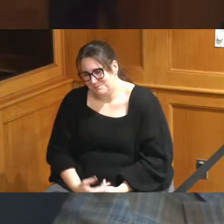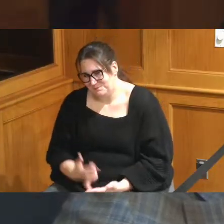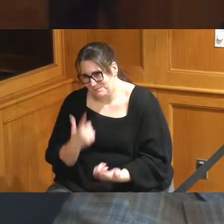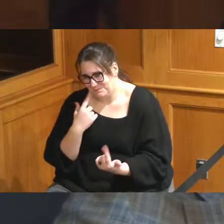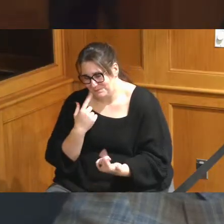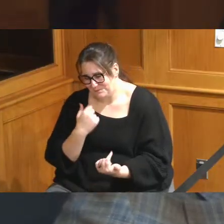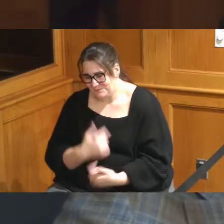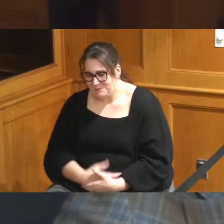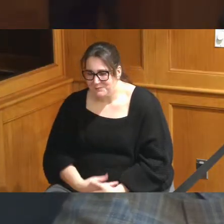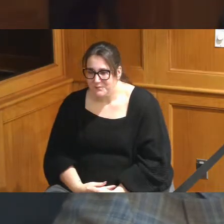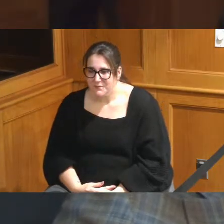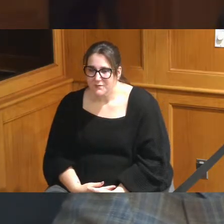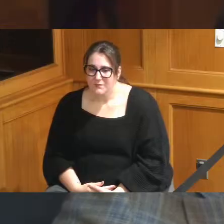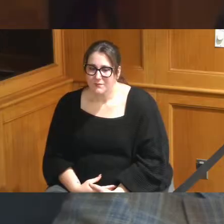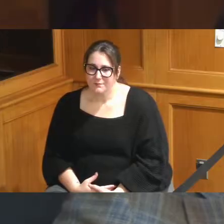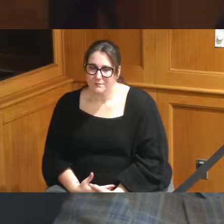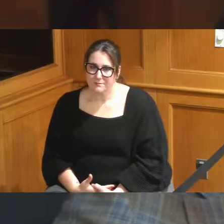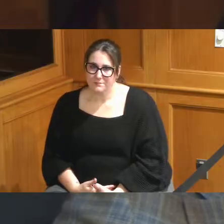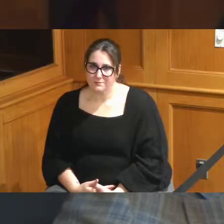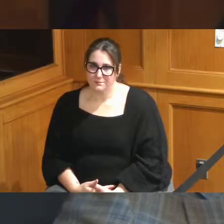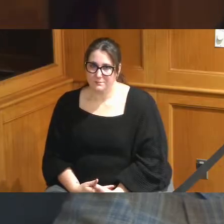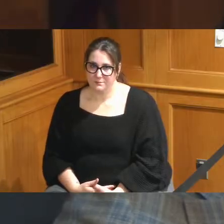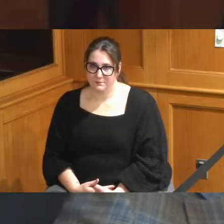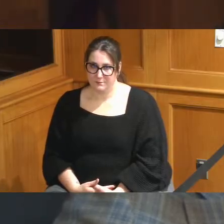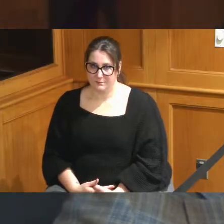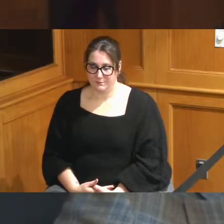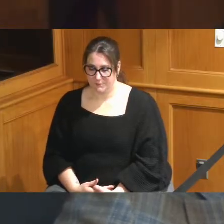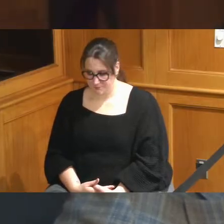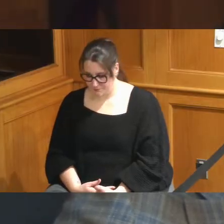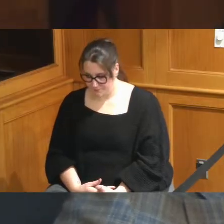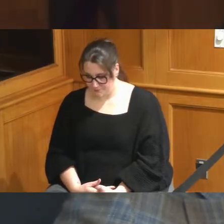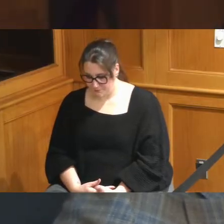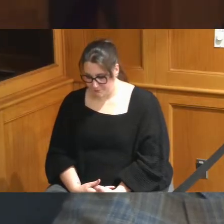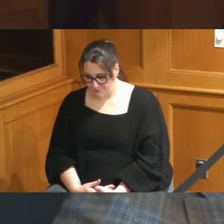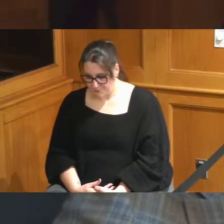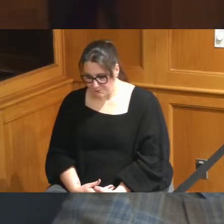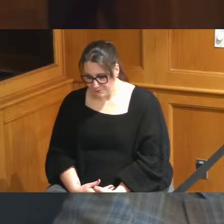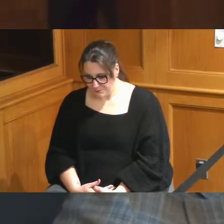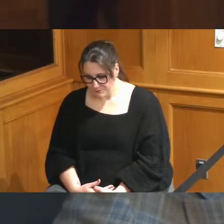were shaking, so then the icon had to shift the stage. So, they're not going to want to be down